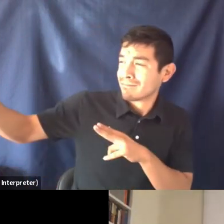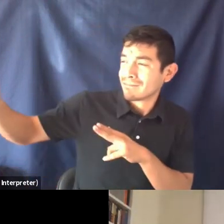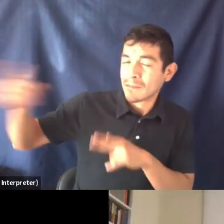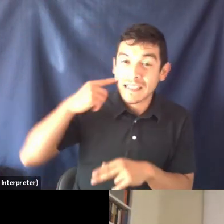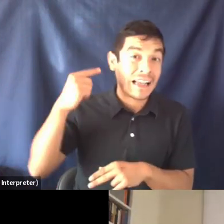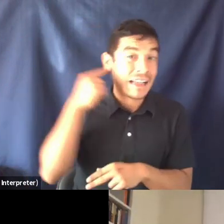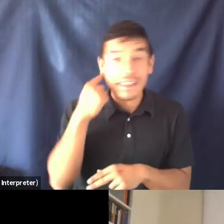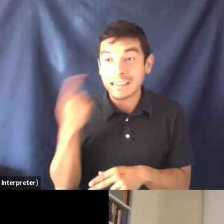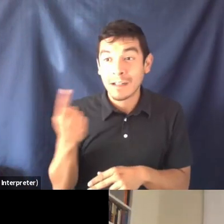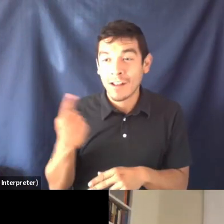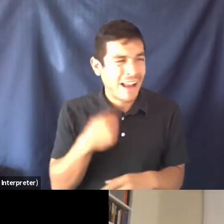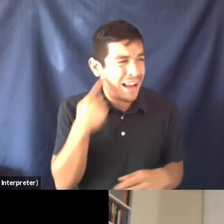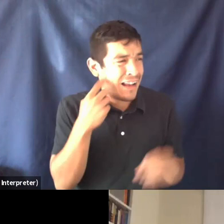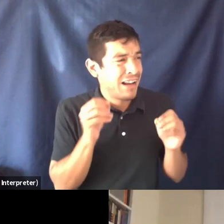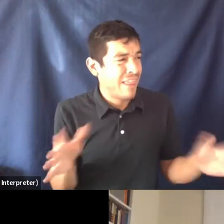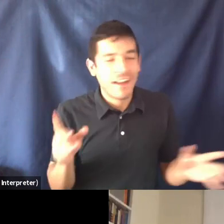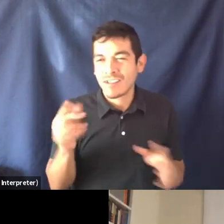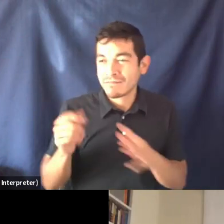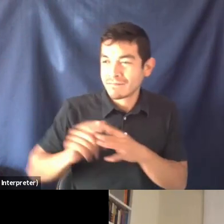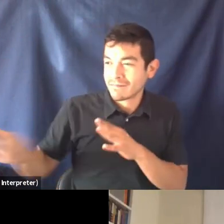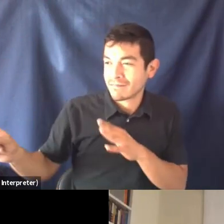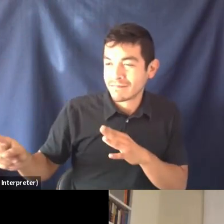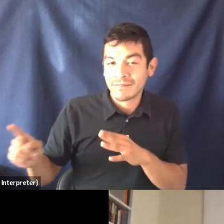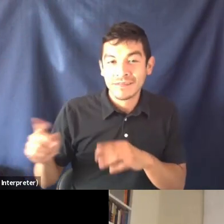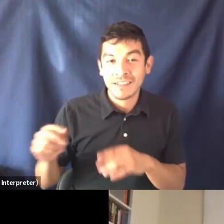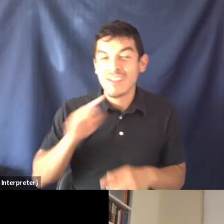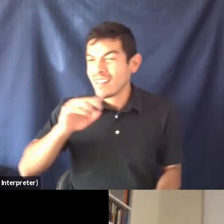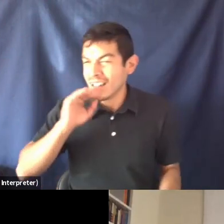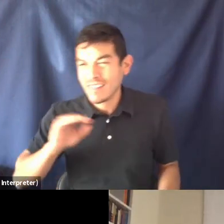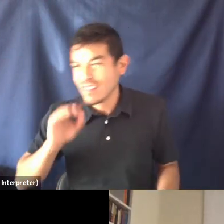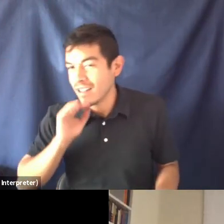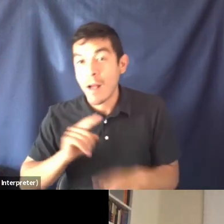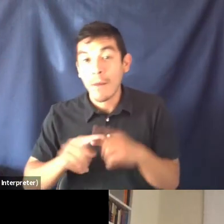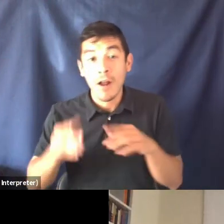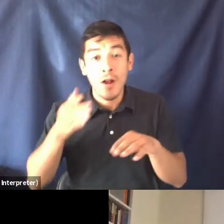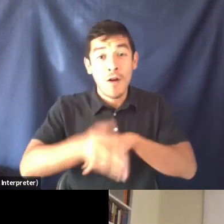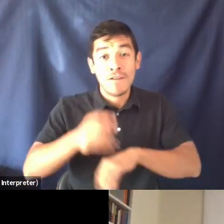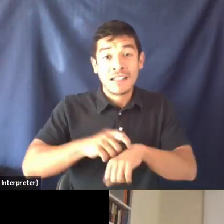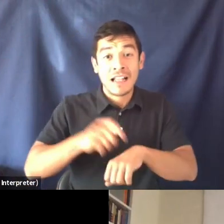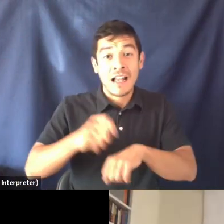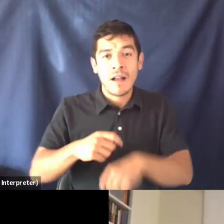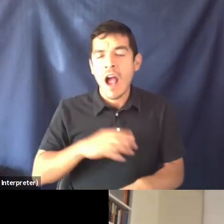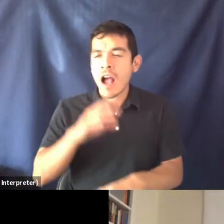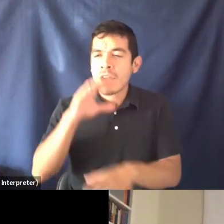and unknown sounds by someone else and they would run. And it was really frustrating. But I think over time, I kind of started to understand